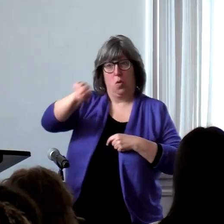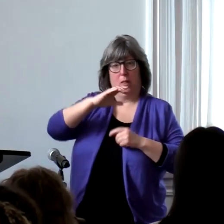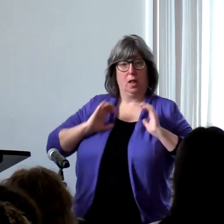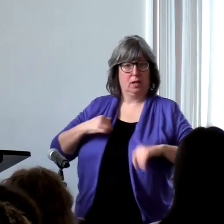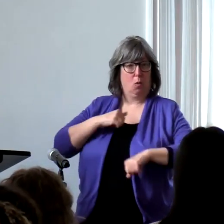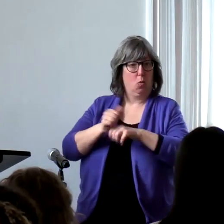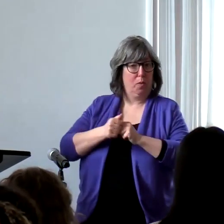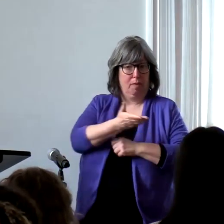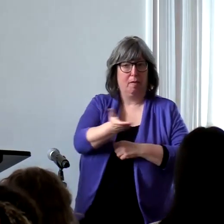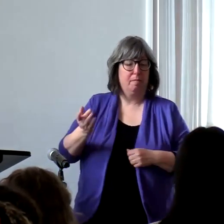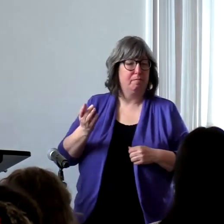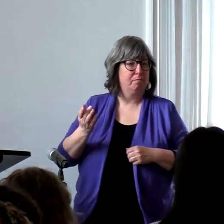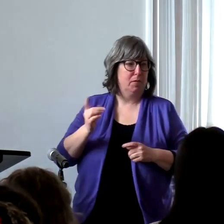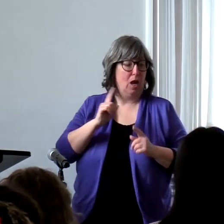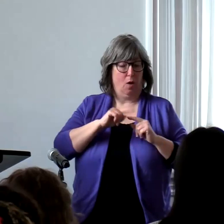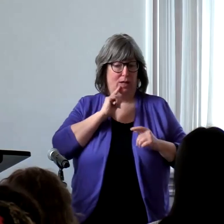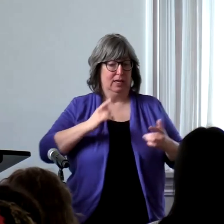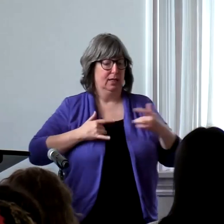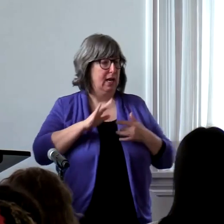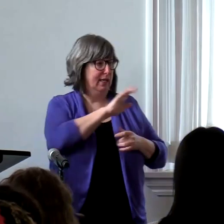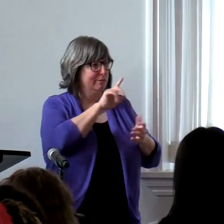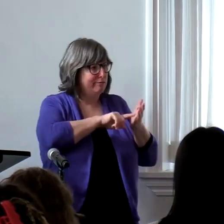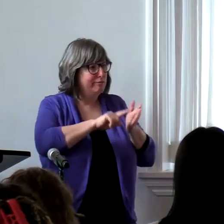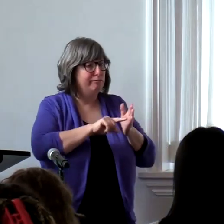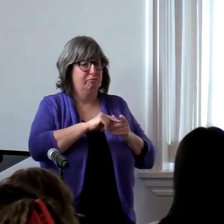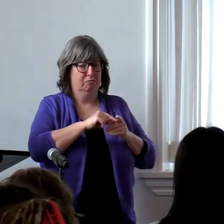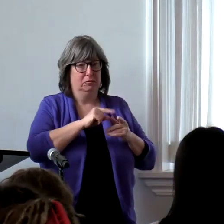And I am really excited for this work to continue.